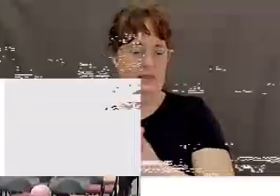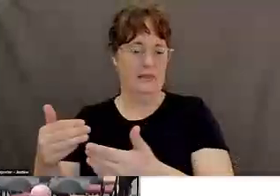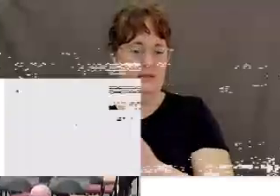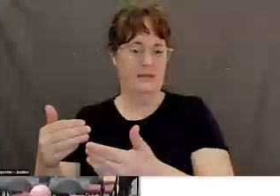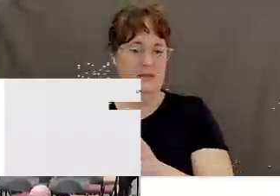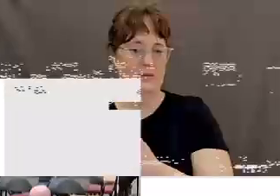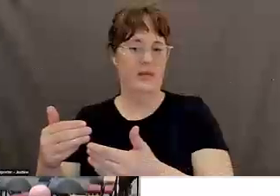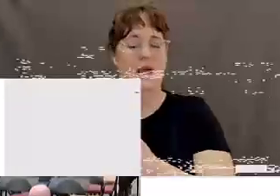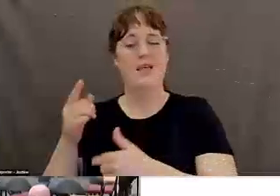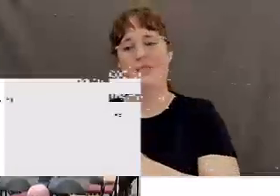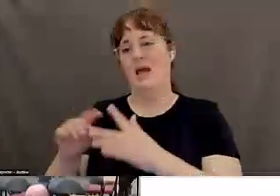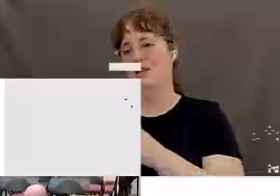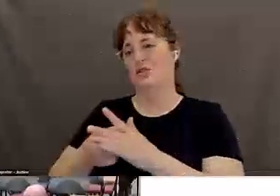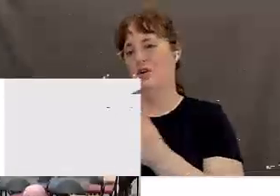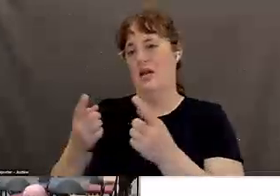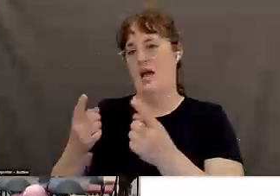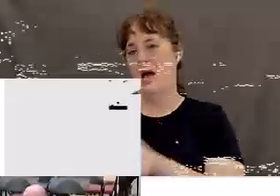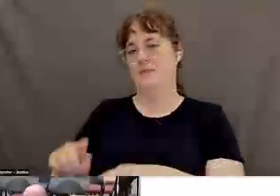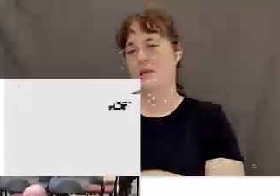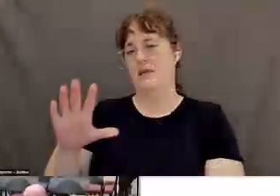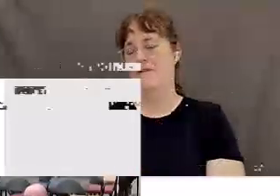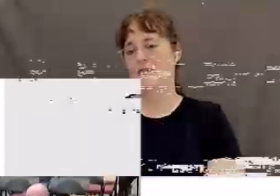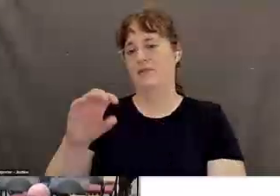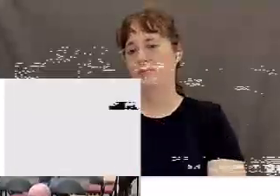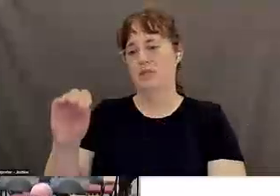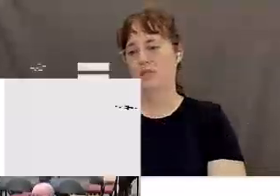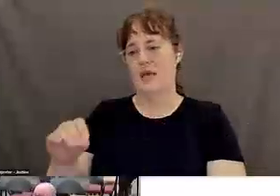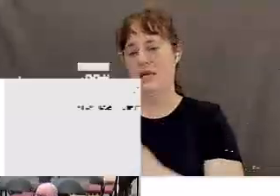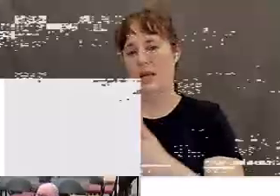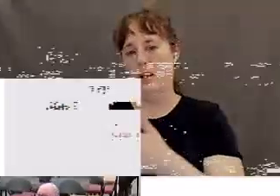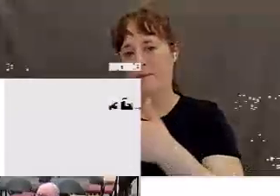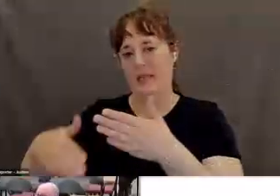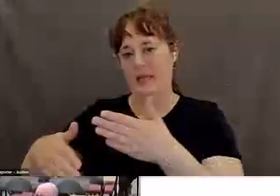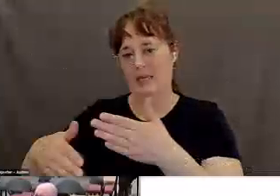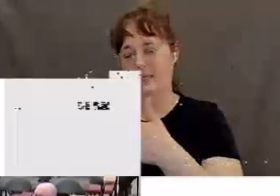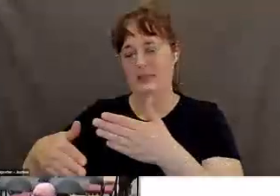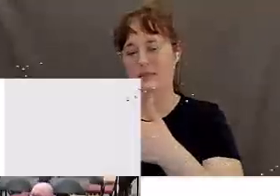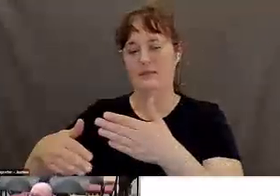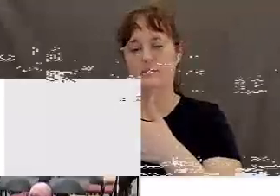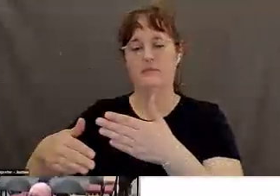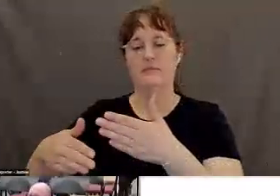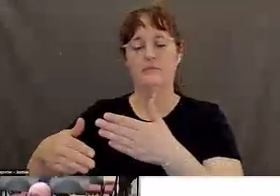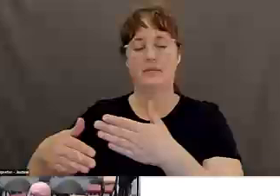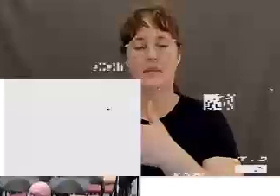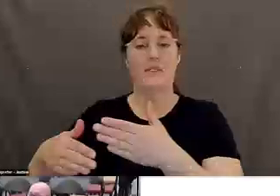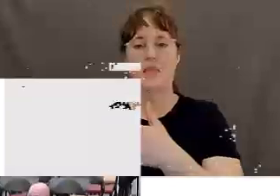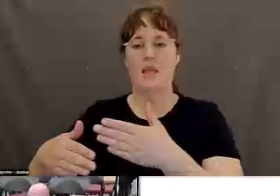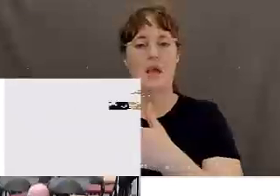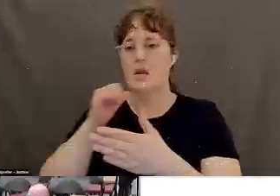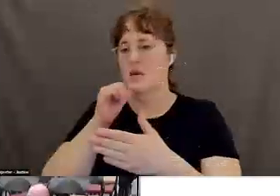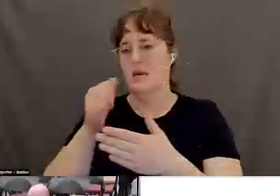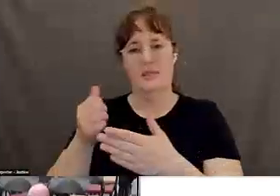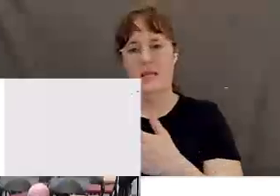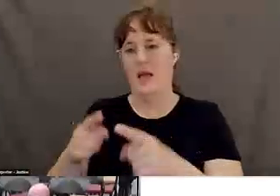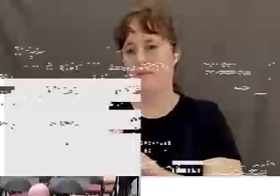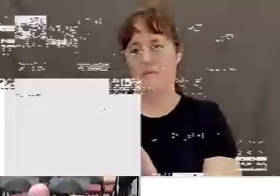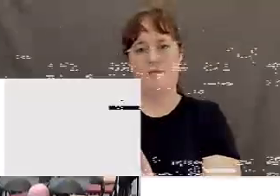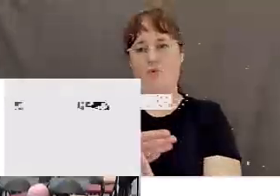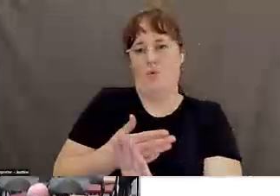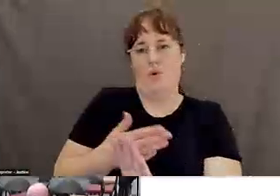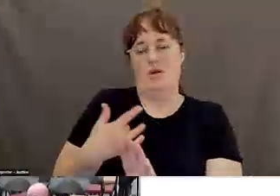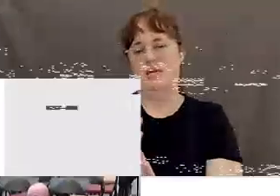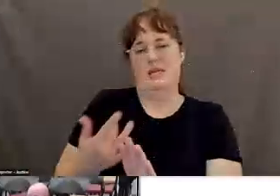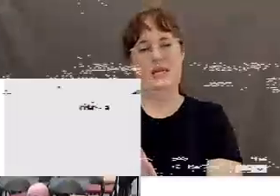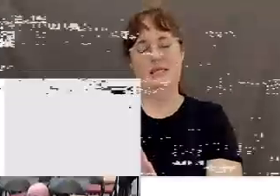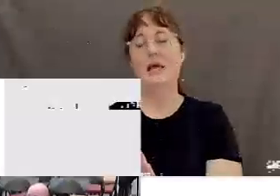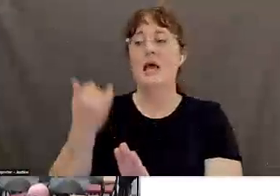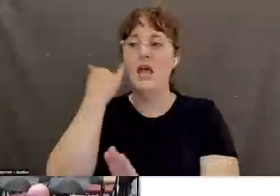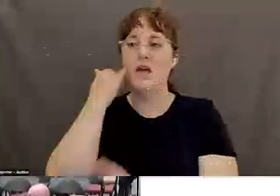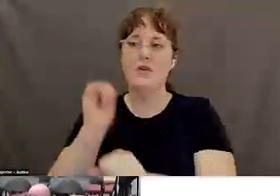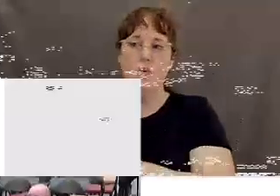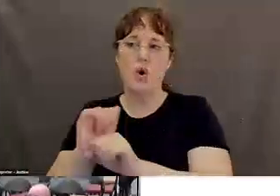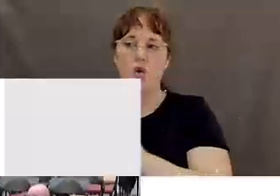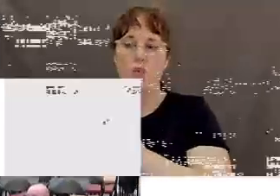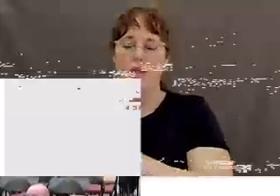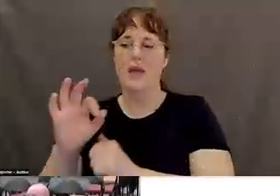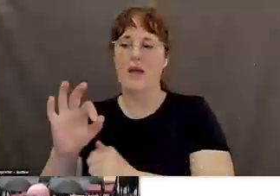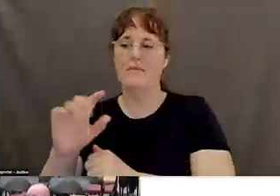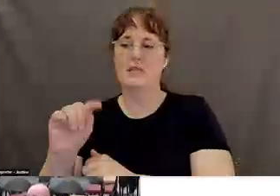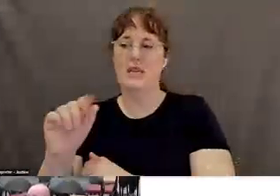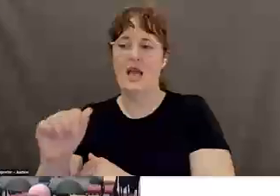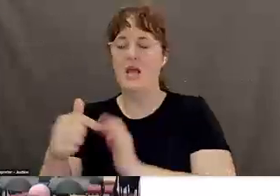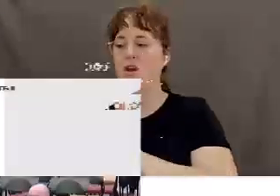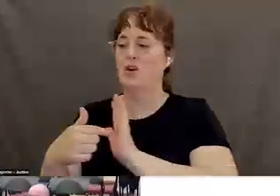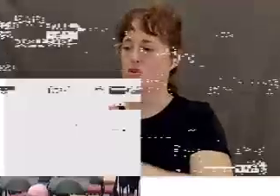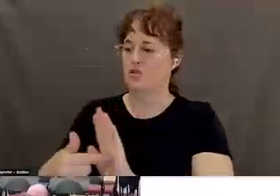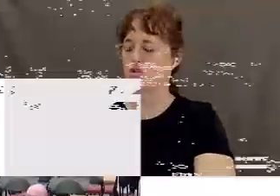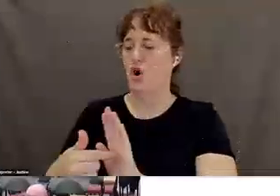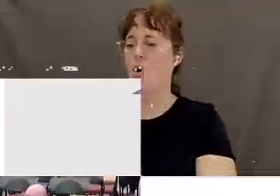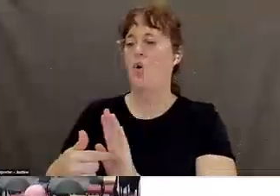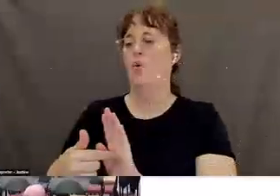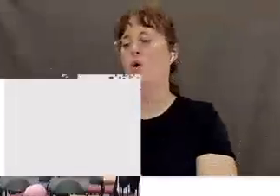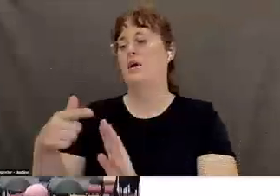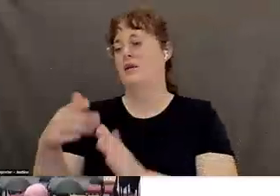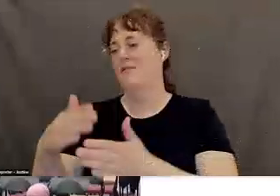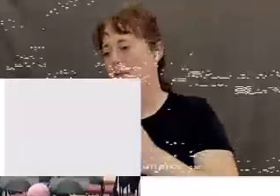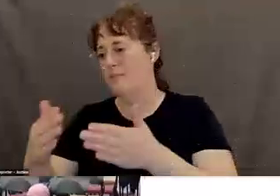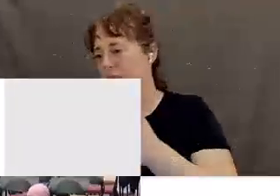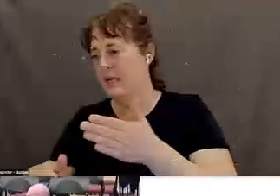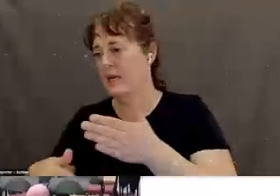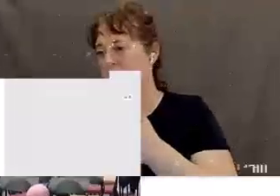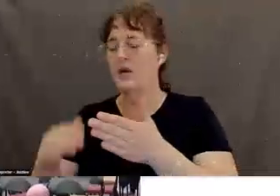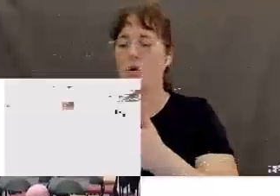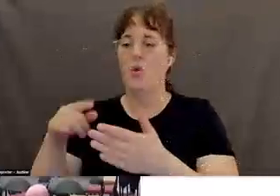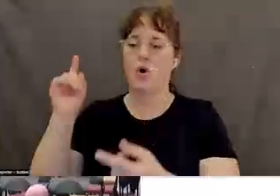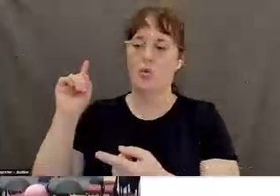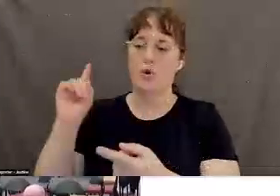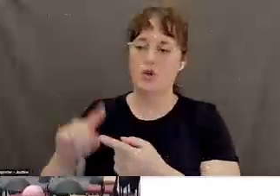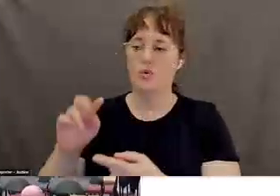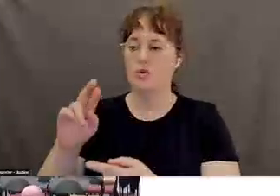Boardroom: starts occurring at the 50% complete status, and typically not before, unless you can work with the FTA to show them that you have completed and removed significant amounts of risk, which is not unheard of. We can do that.